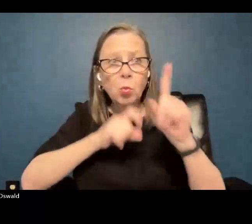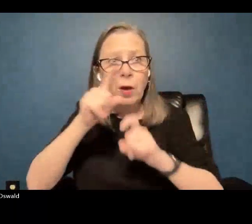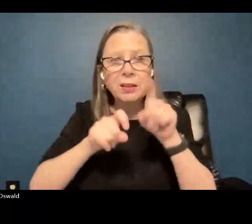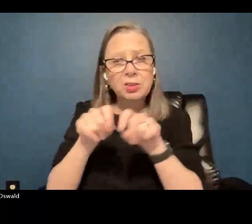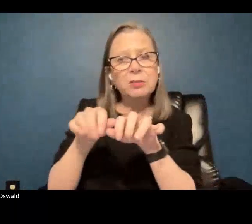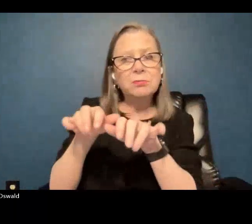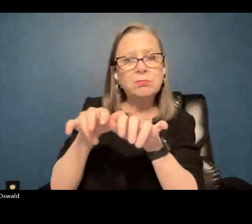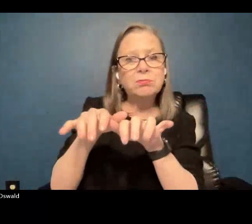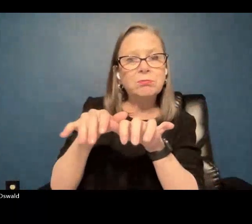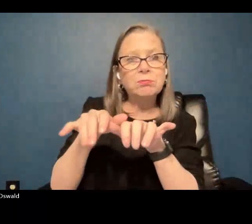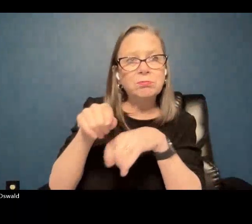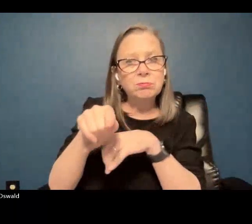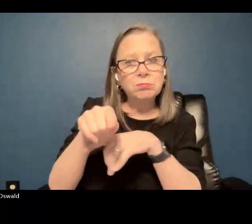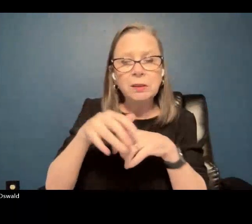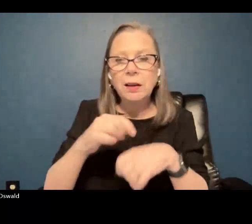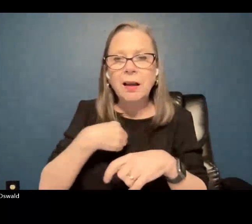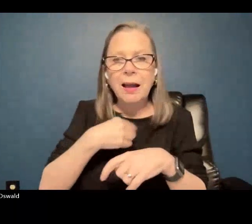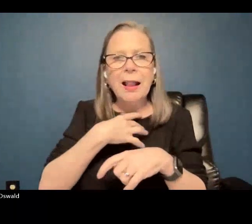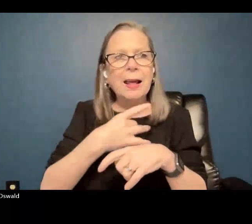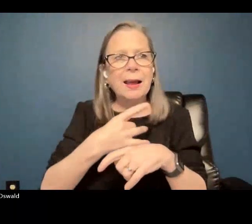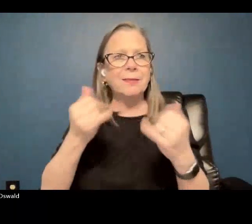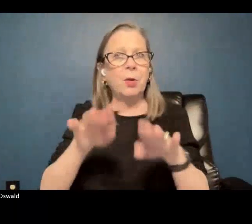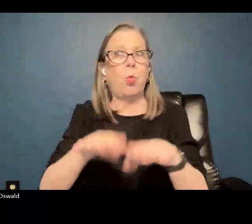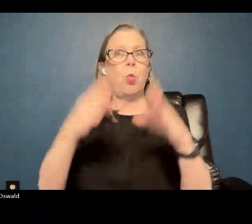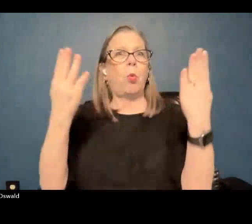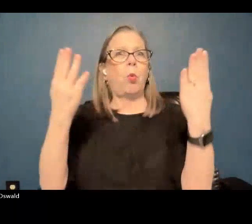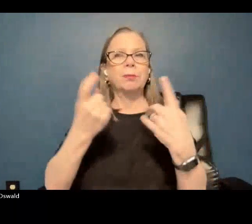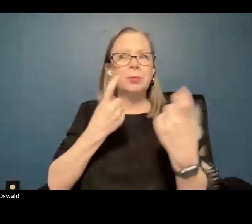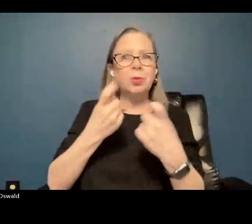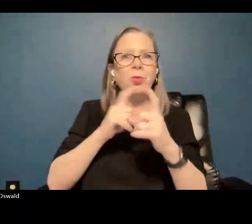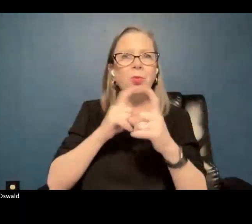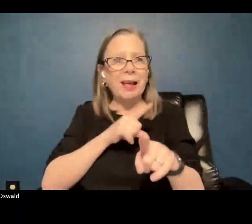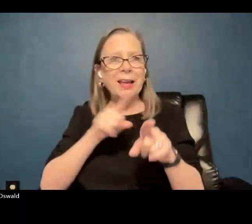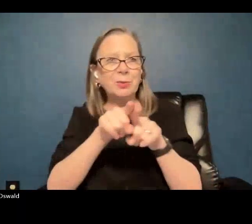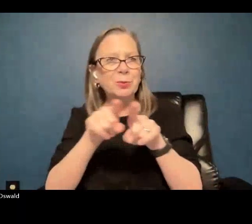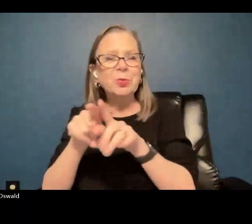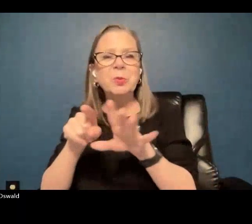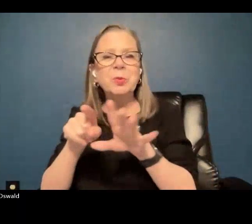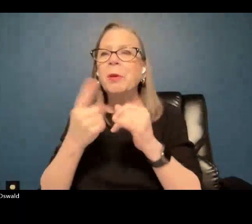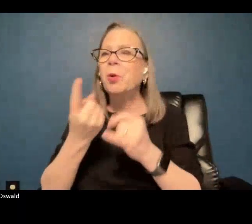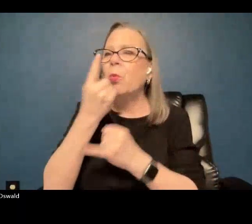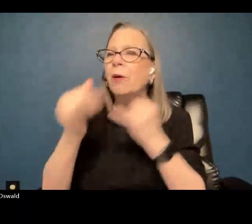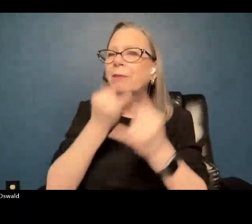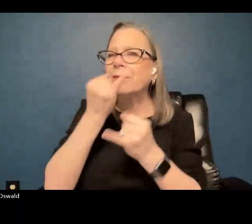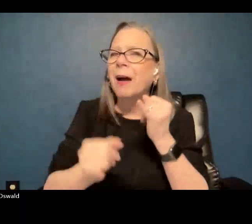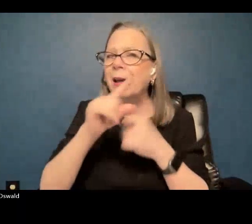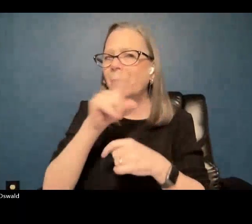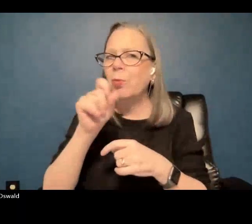I really like to open this up for Q&A as well. But I just as one final question, I'm curious from the three of you,